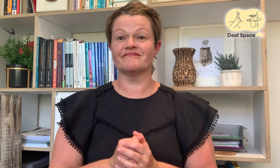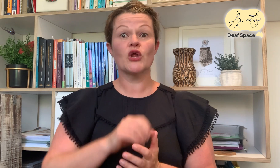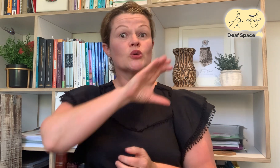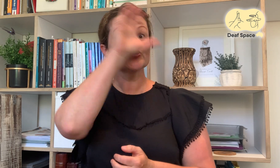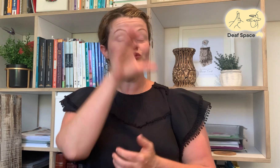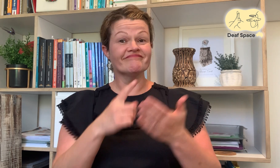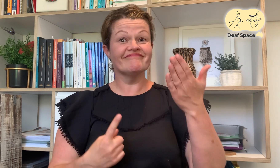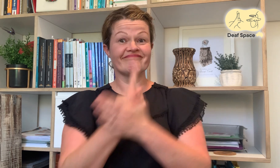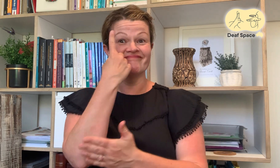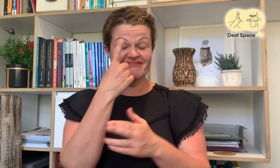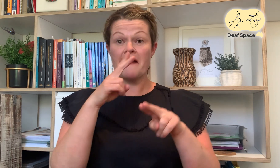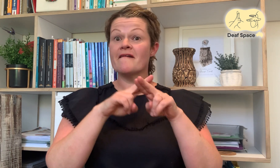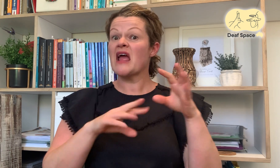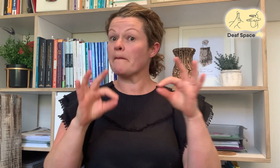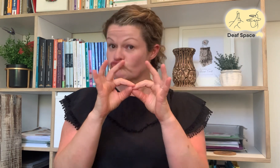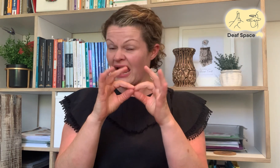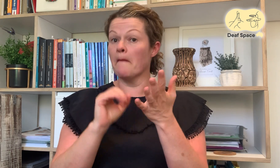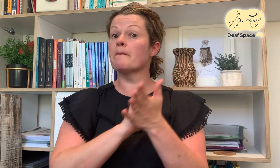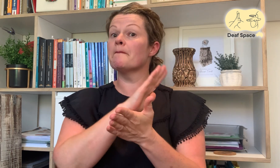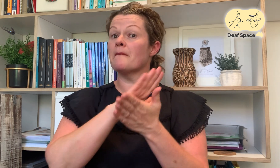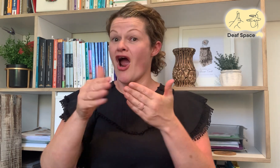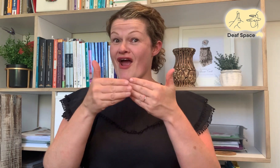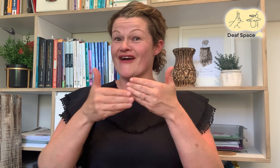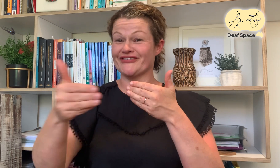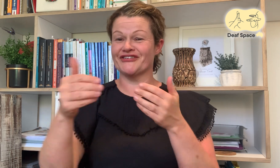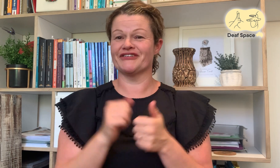The Zoom consultations are occurring throughout February and March.